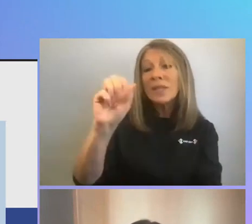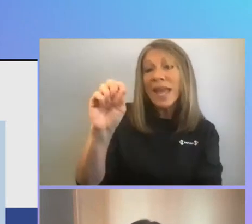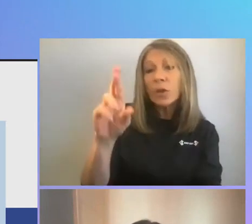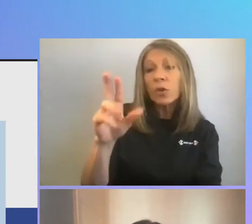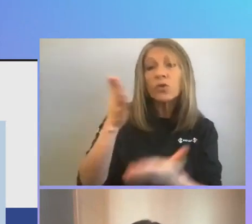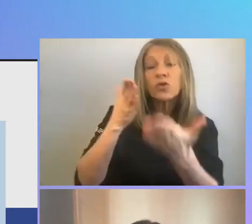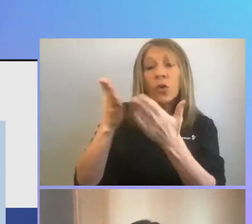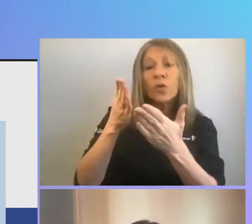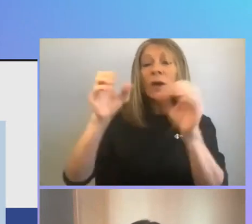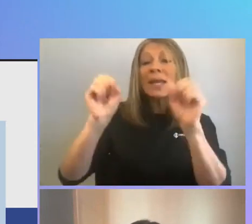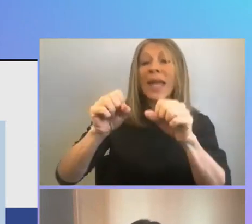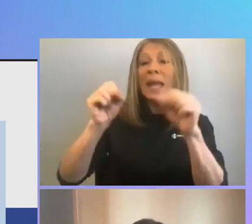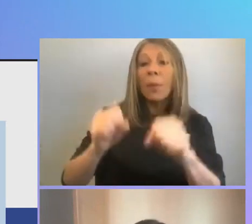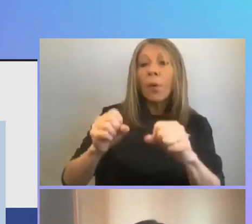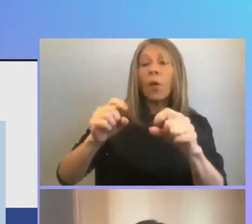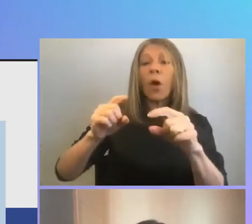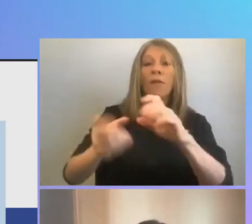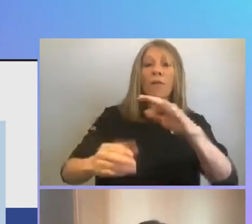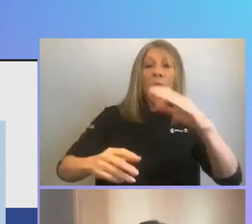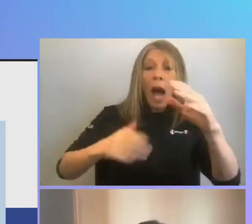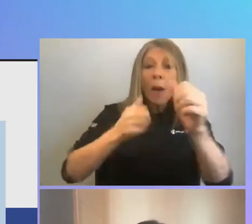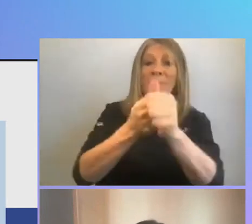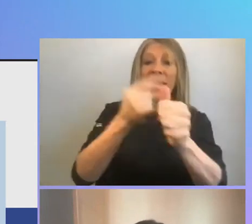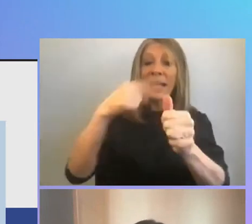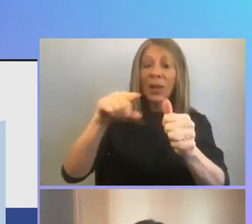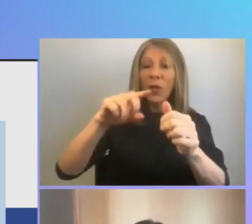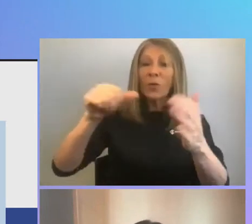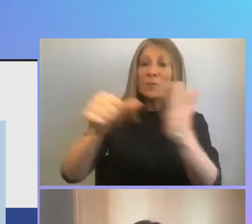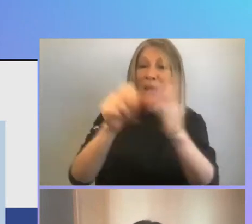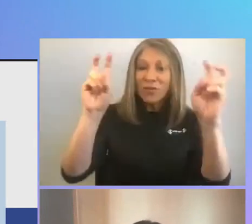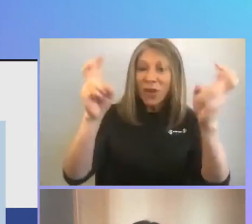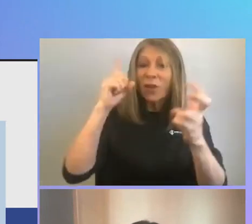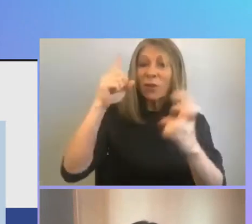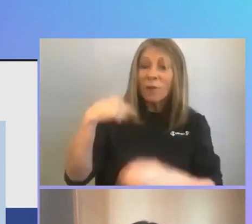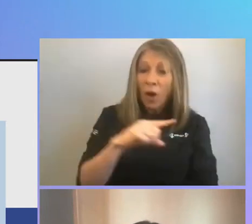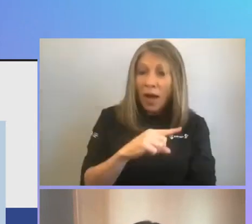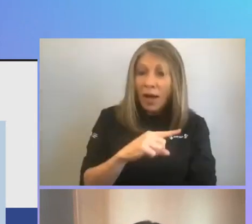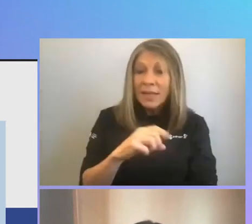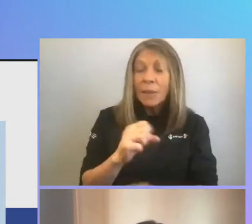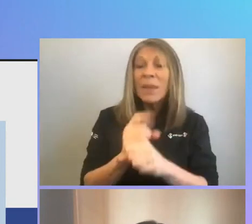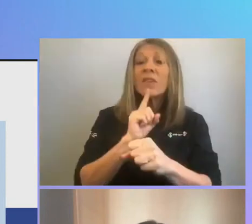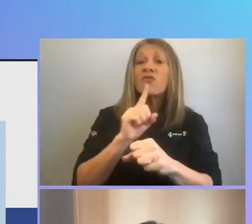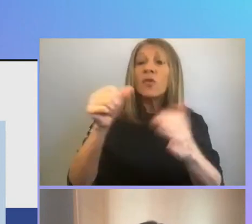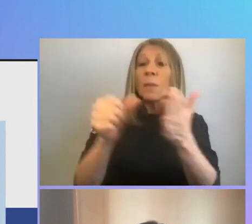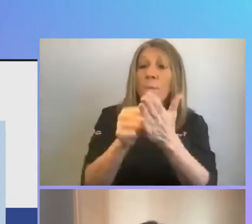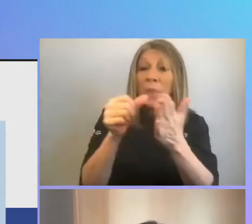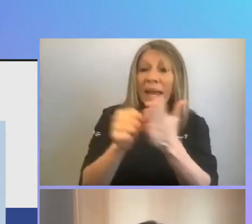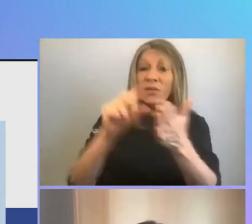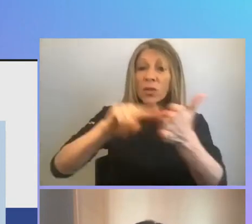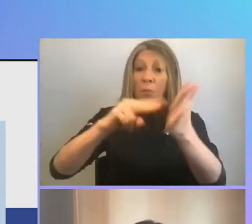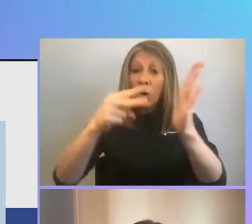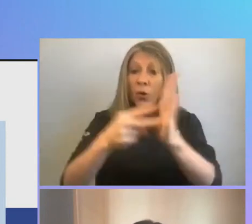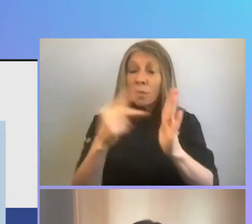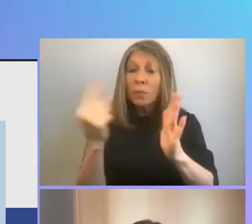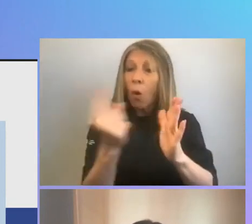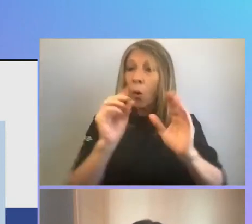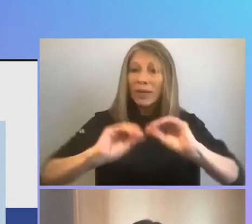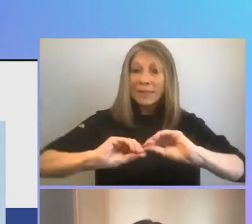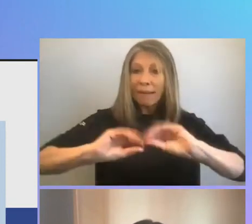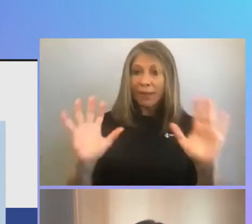dynamically updating those page titles for us and just ensuring that the page's purpose is always clear. Next up, we have